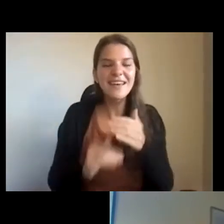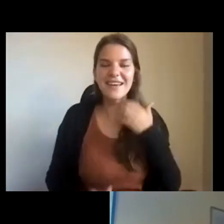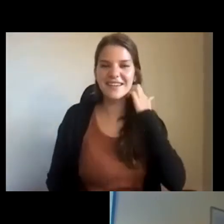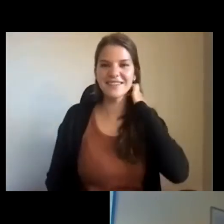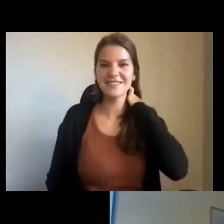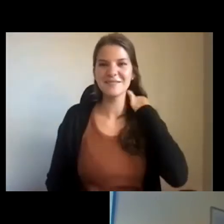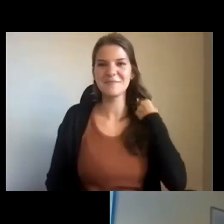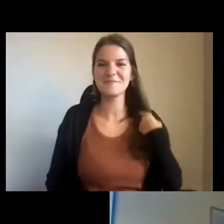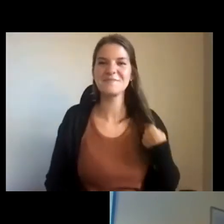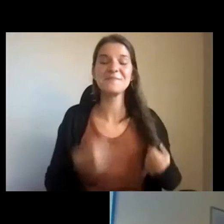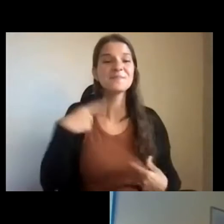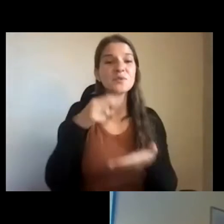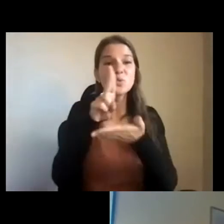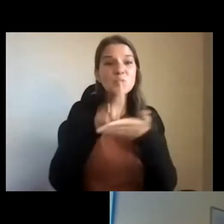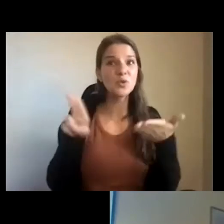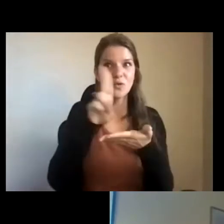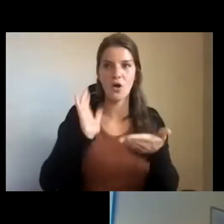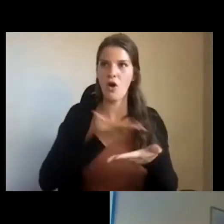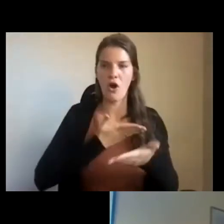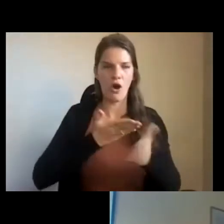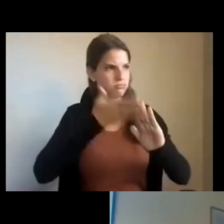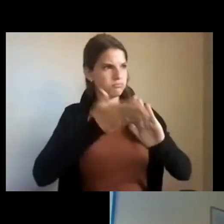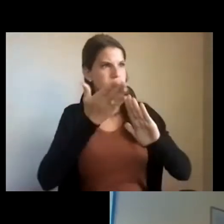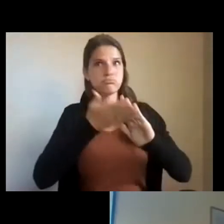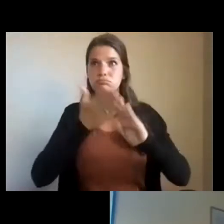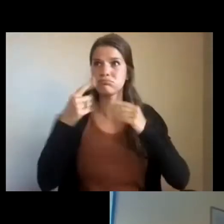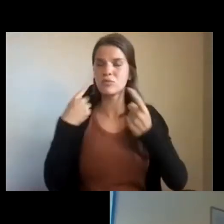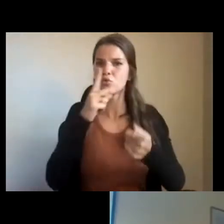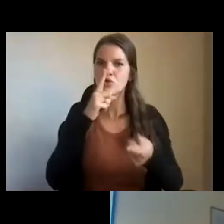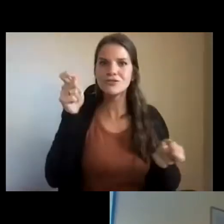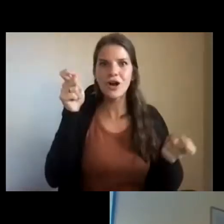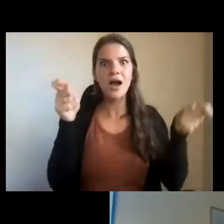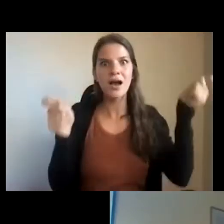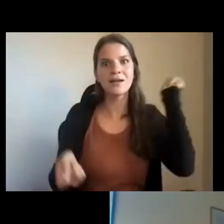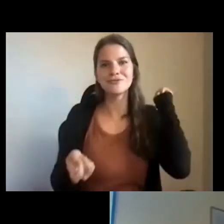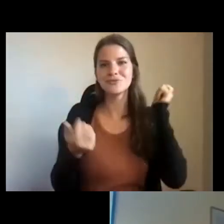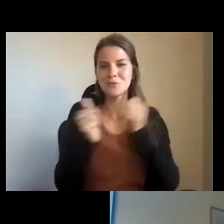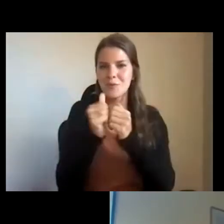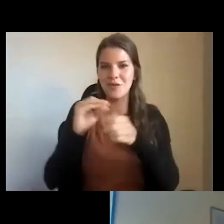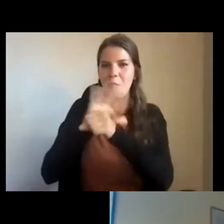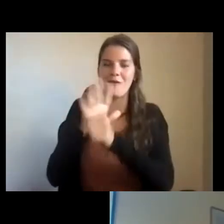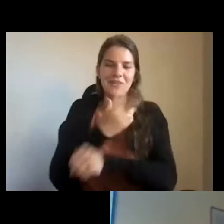really changed over the last 18 months because of the COVID vaccine. Understanding and thinking